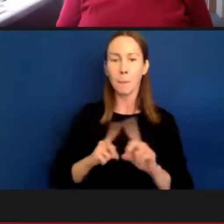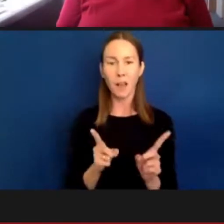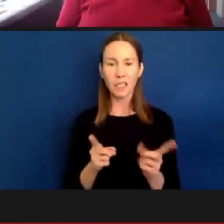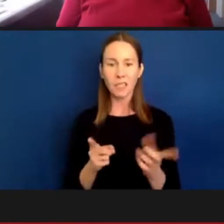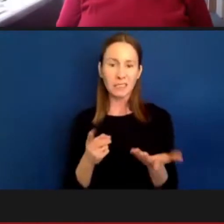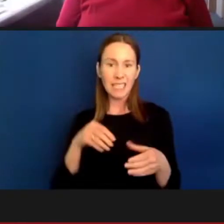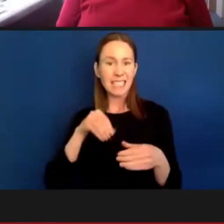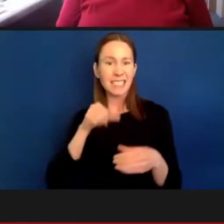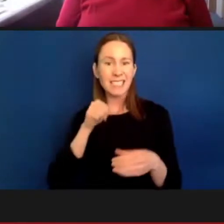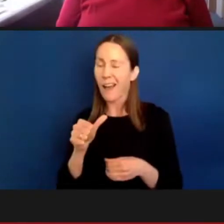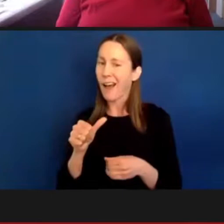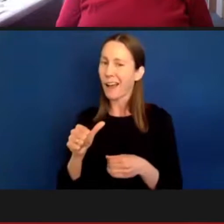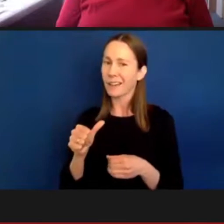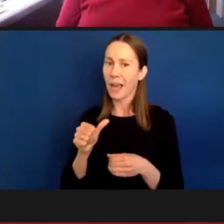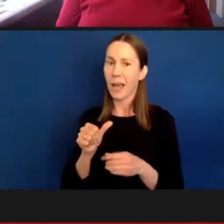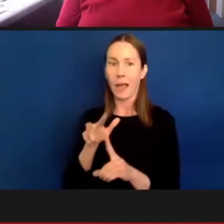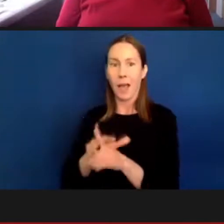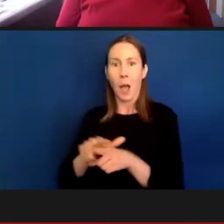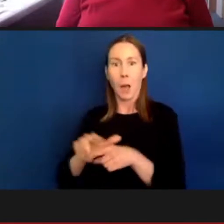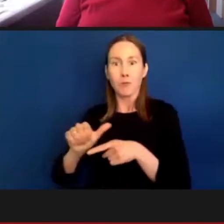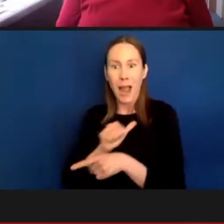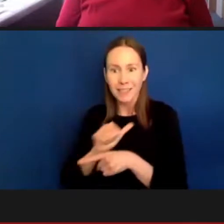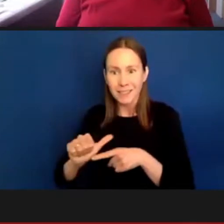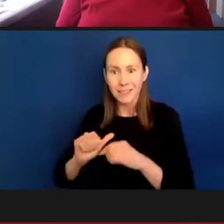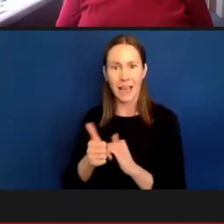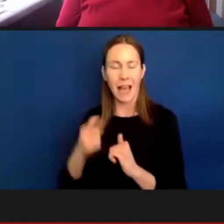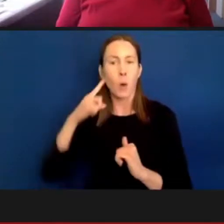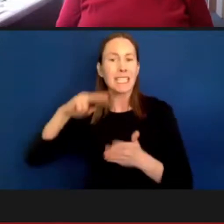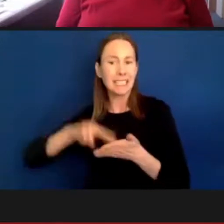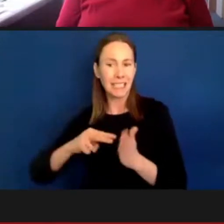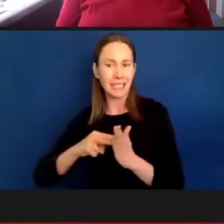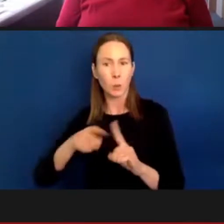it was intended when the policies were made.